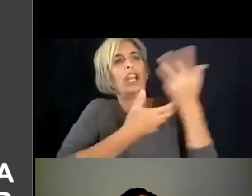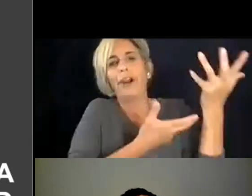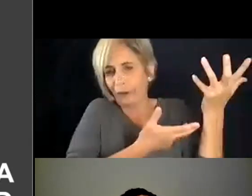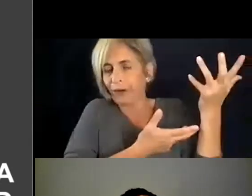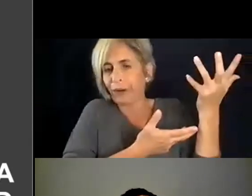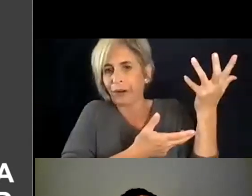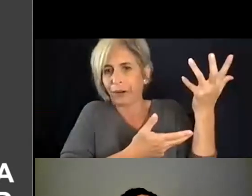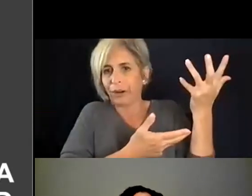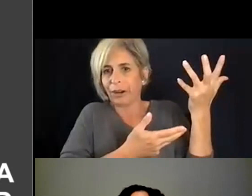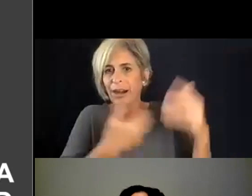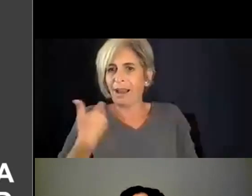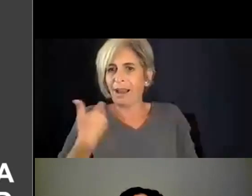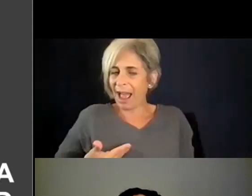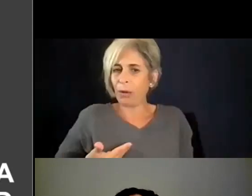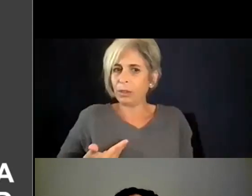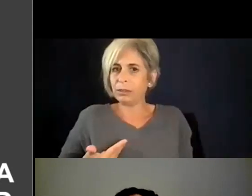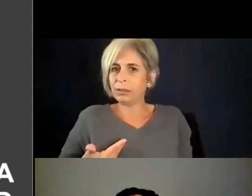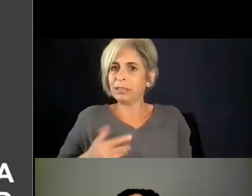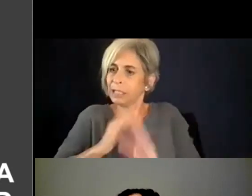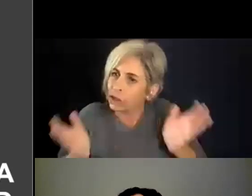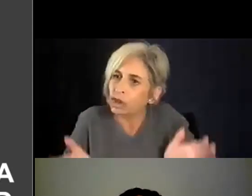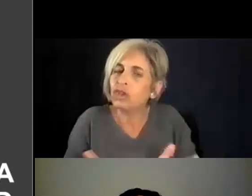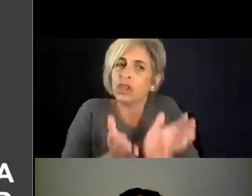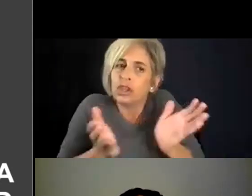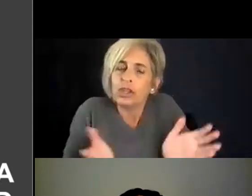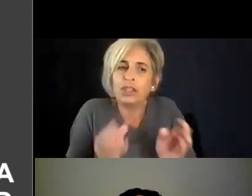further encouraged to share more publicly by my